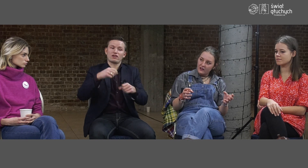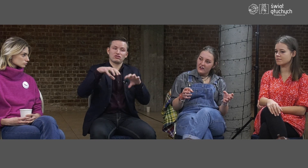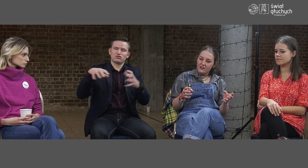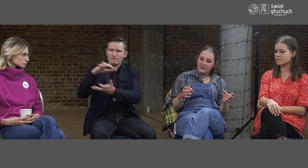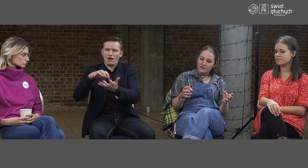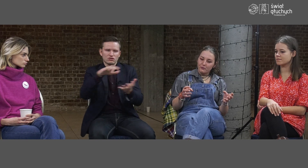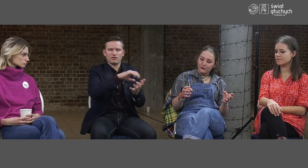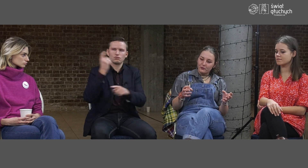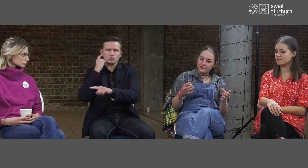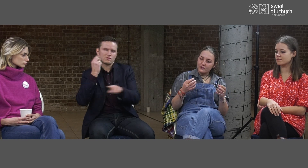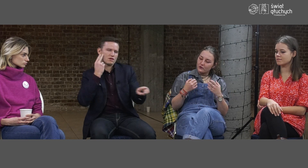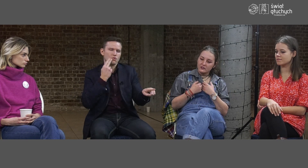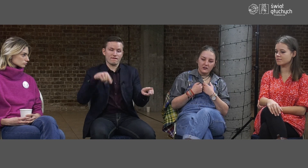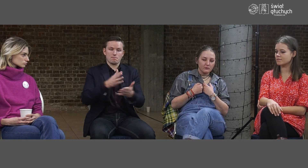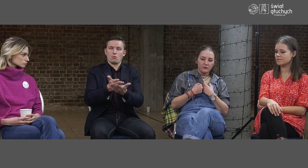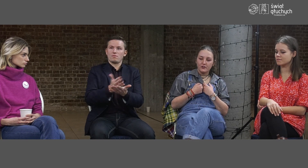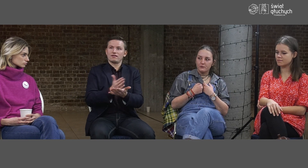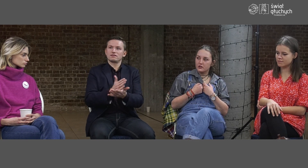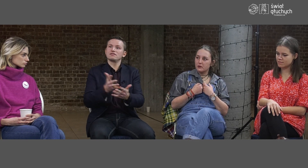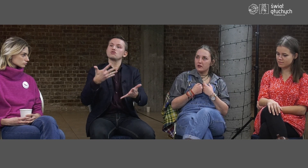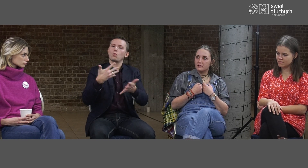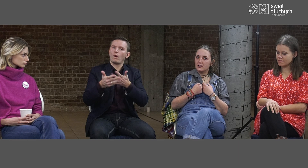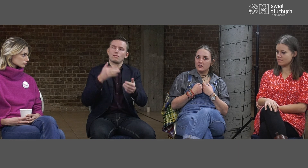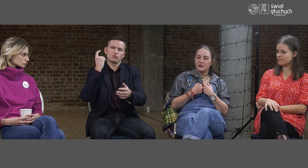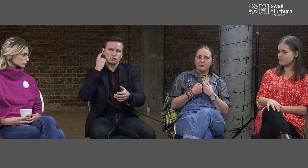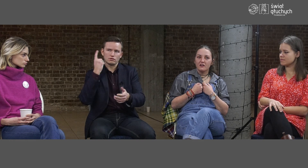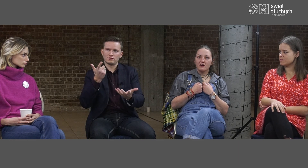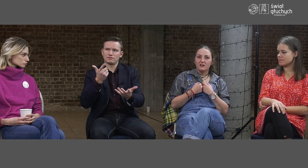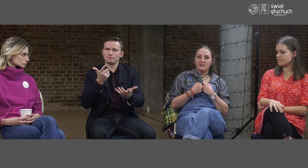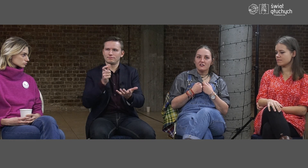For example, I also think that I don't have...